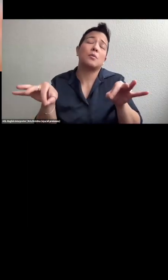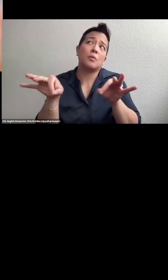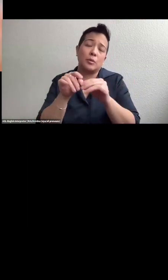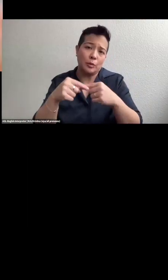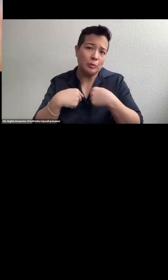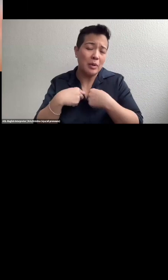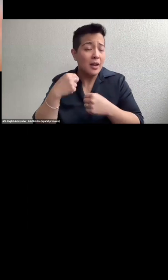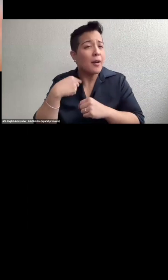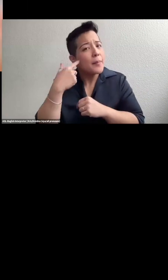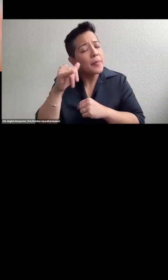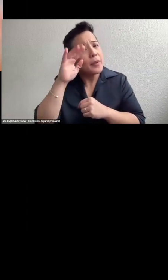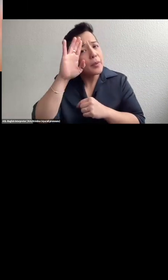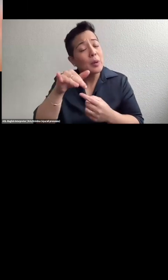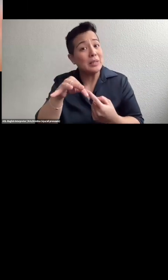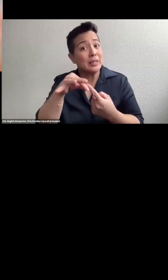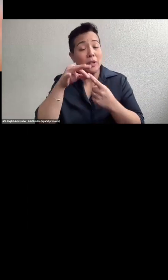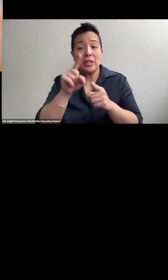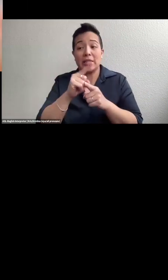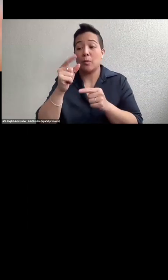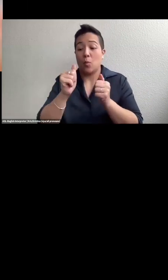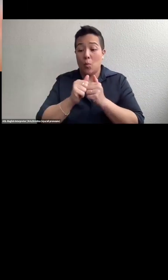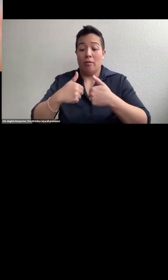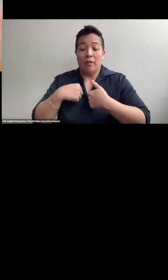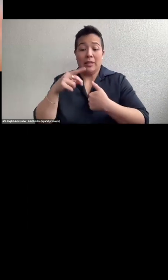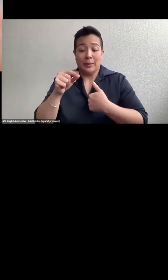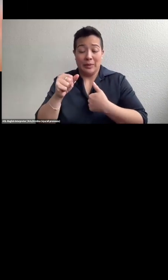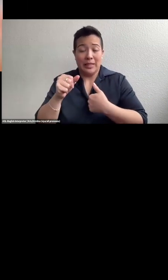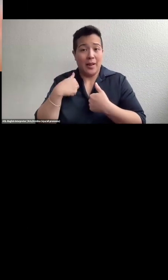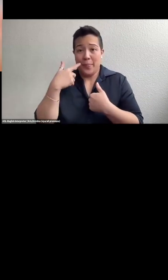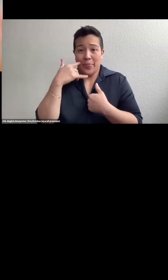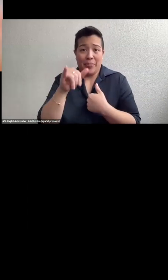think that, you know, especially as somebody with a disability, I think that that was what,